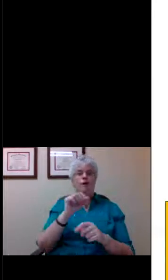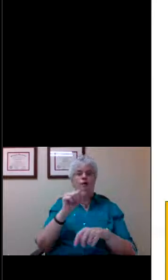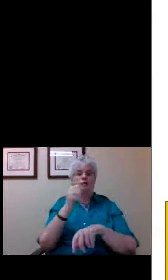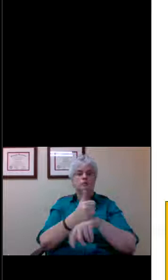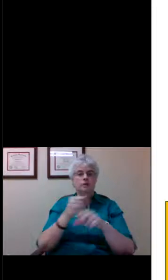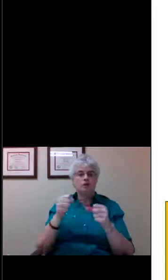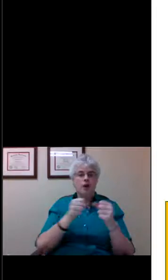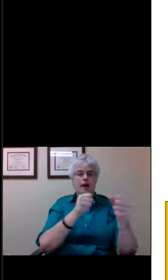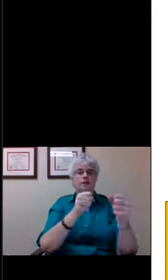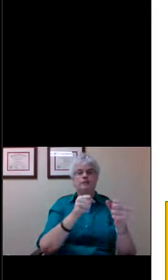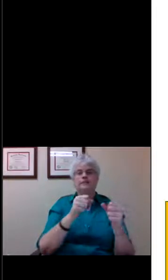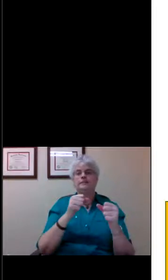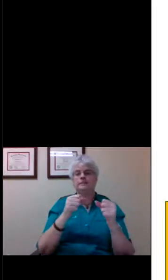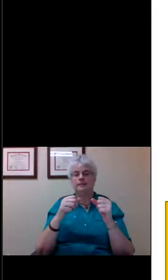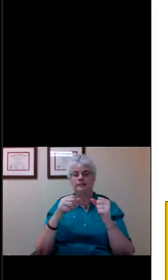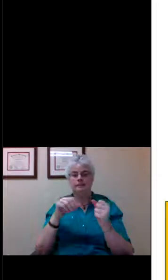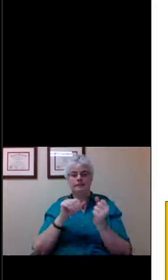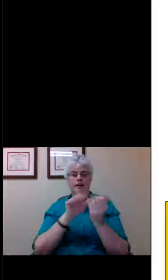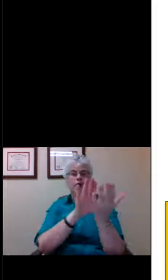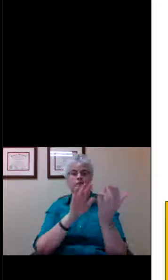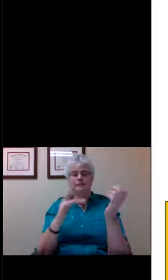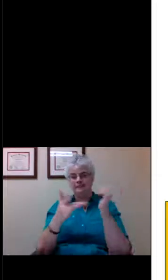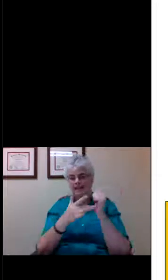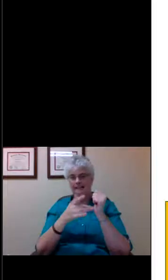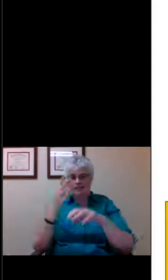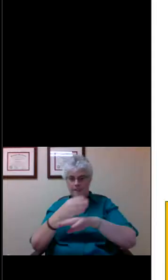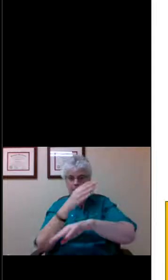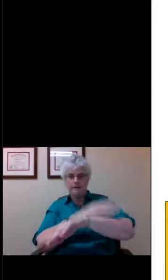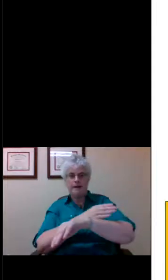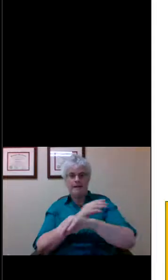50%, meaning they were able to establish strategies, approaches,